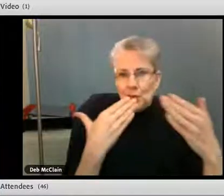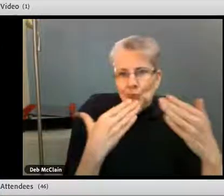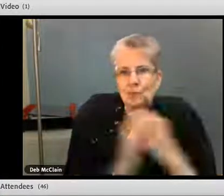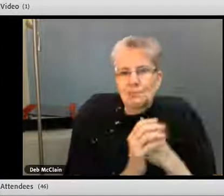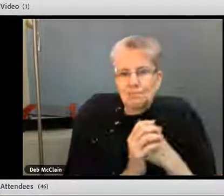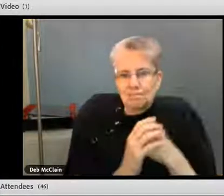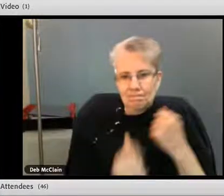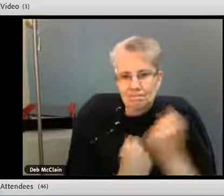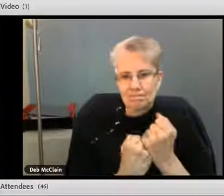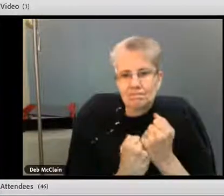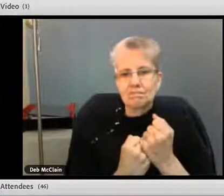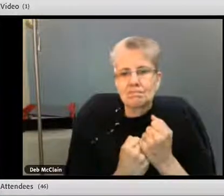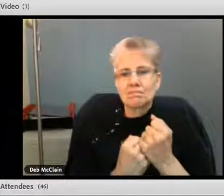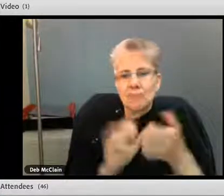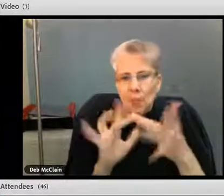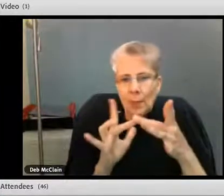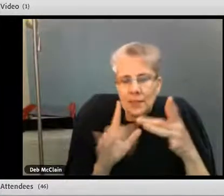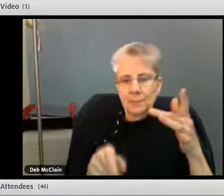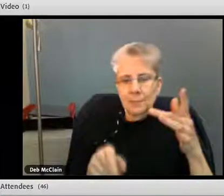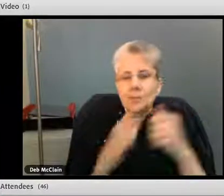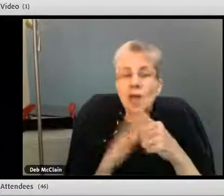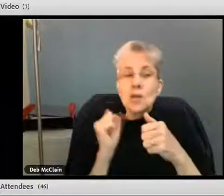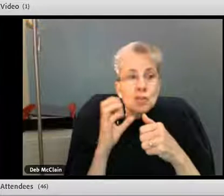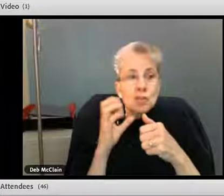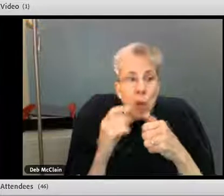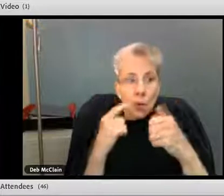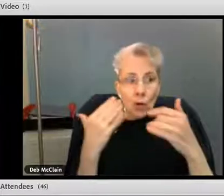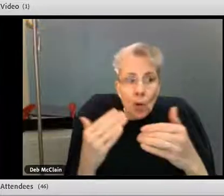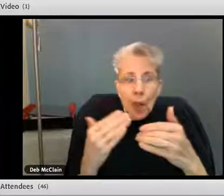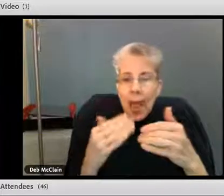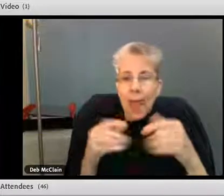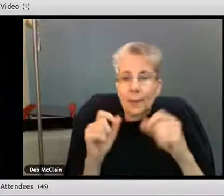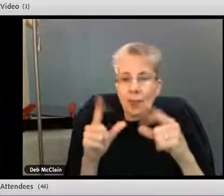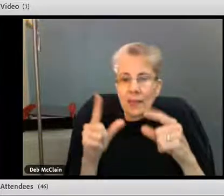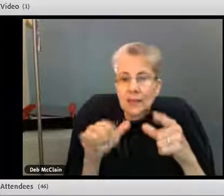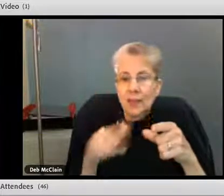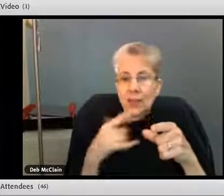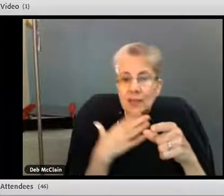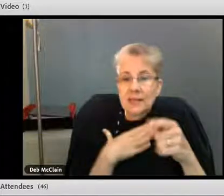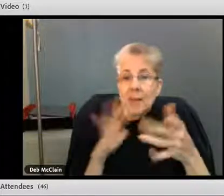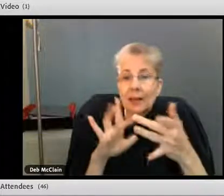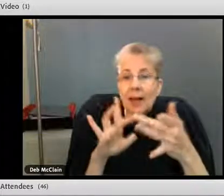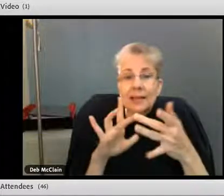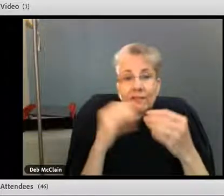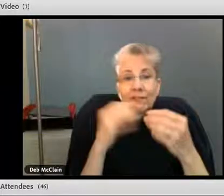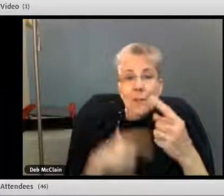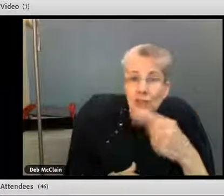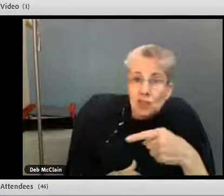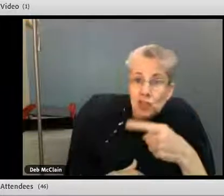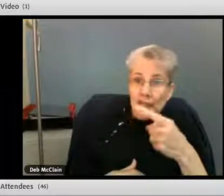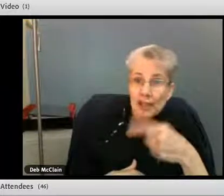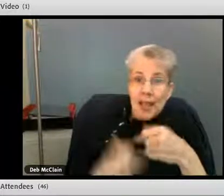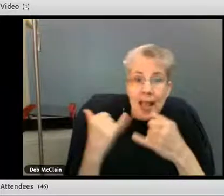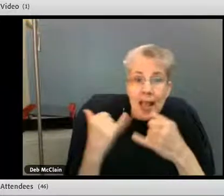I will go ahead and put this up here. This is my contact information. And that last --